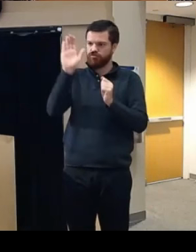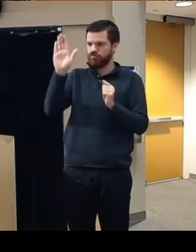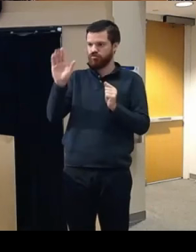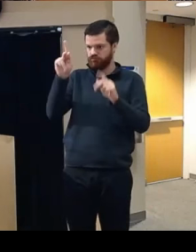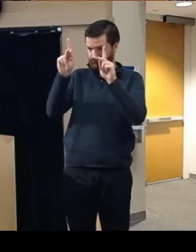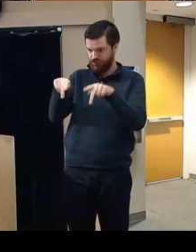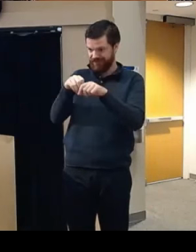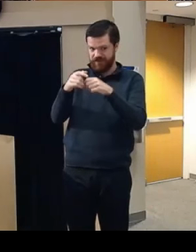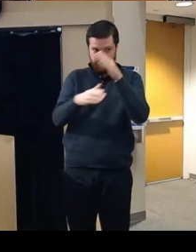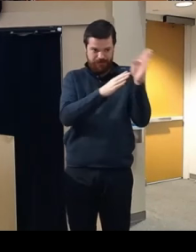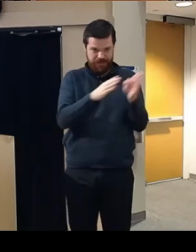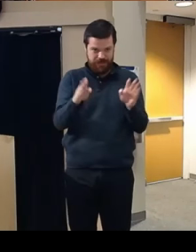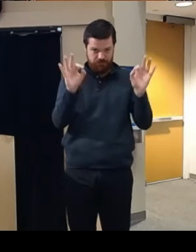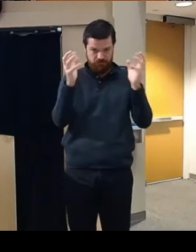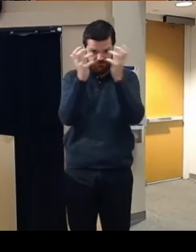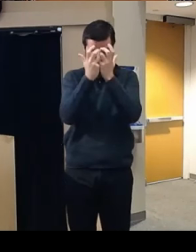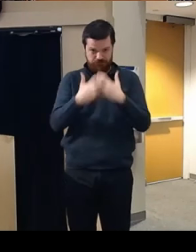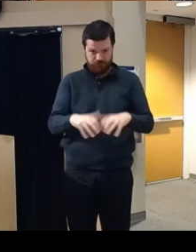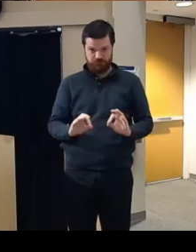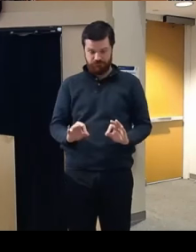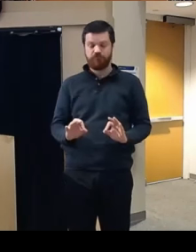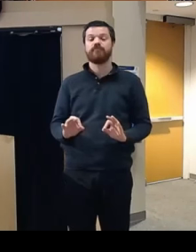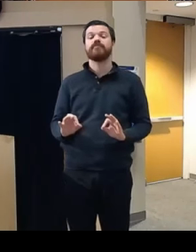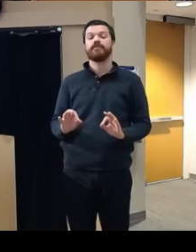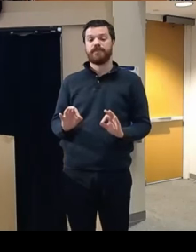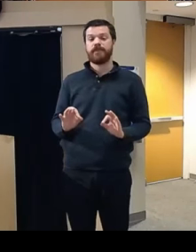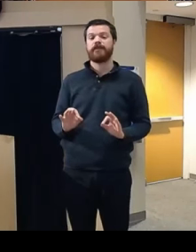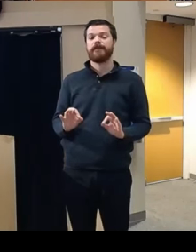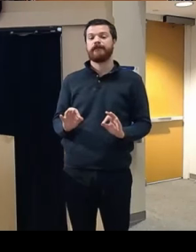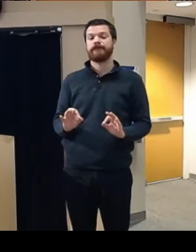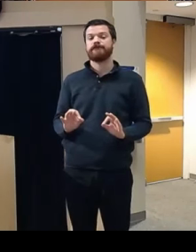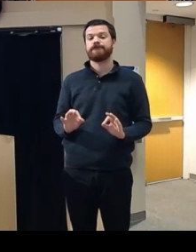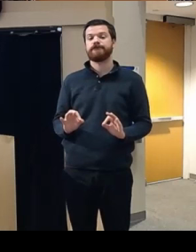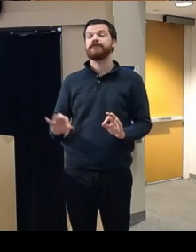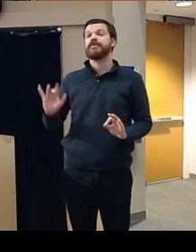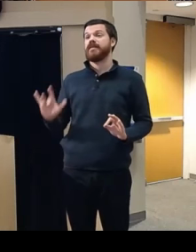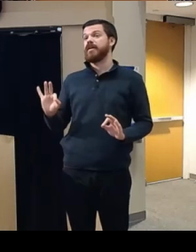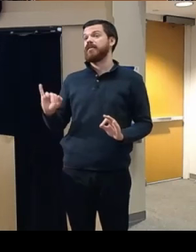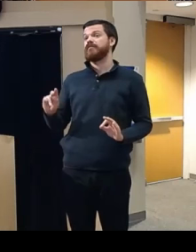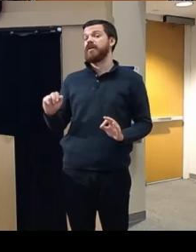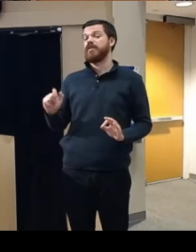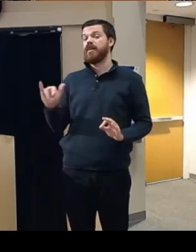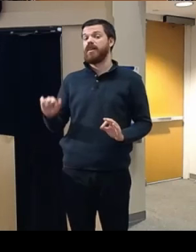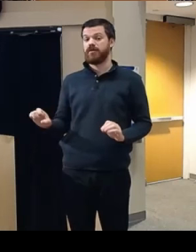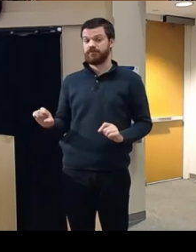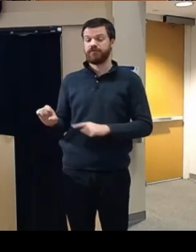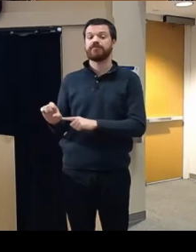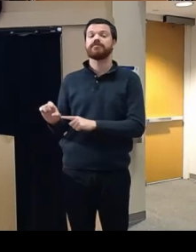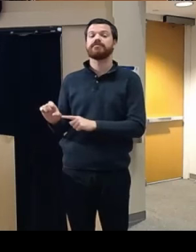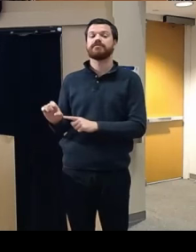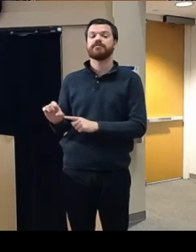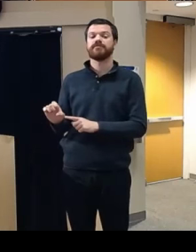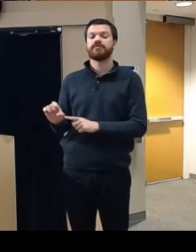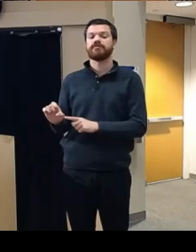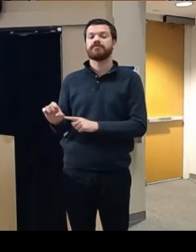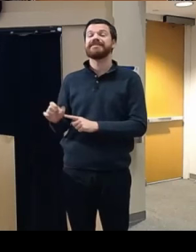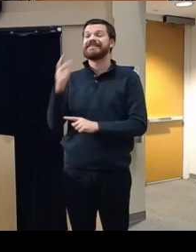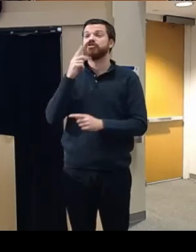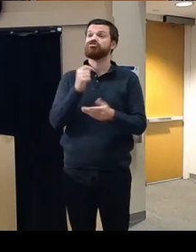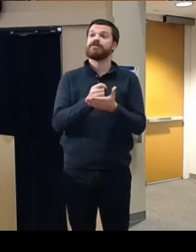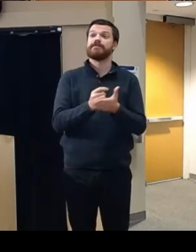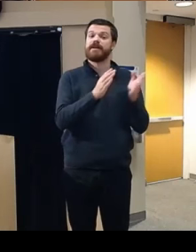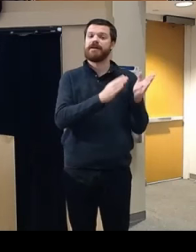plan and then when I click finalize you'll see that the treatment plan shows up in a bit of a